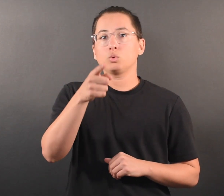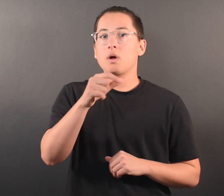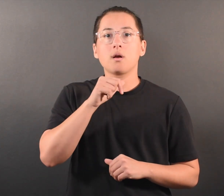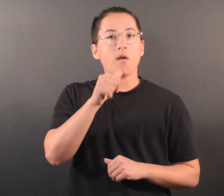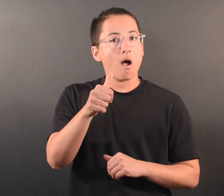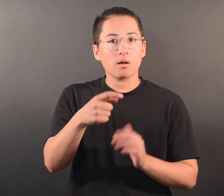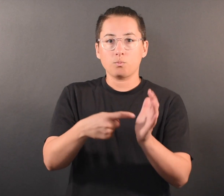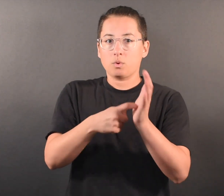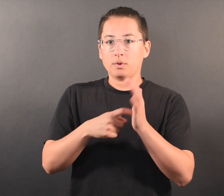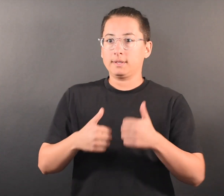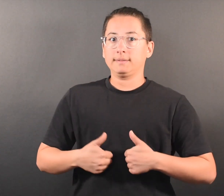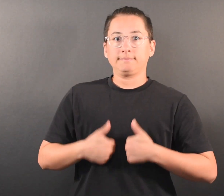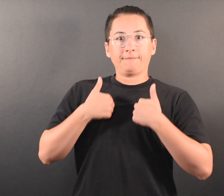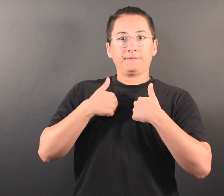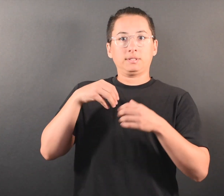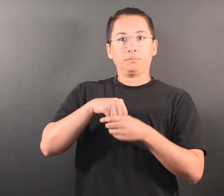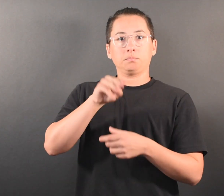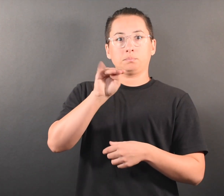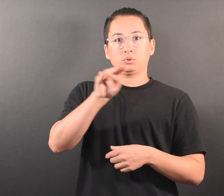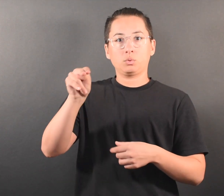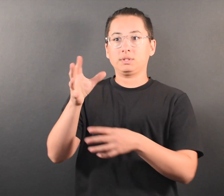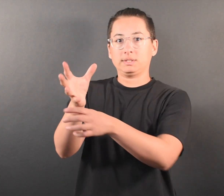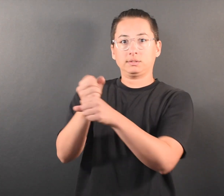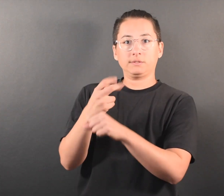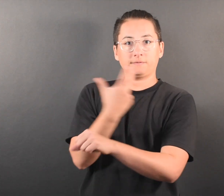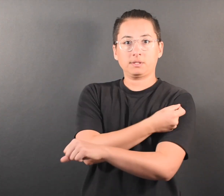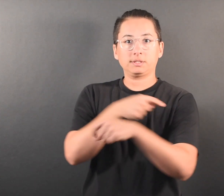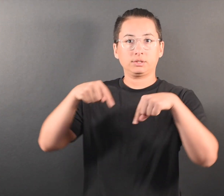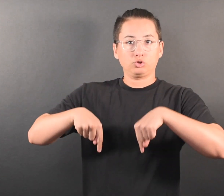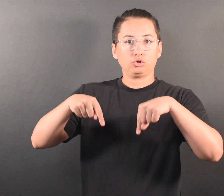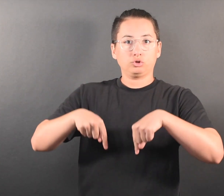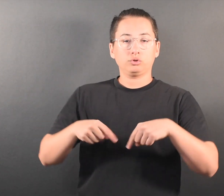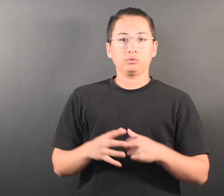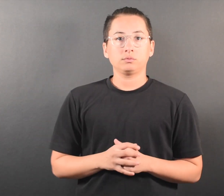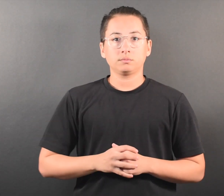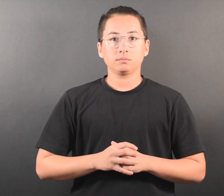You do not have to be a resident of Minnesota to get vaccinated here.